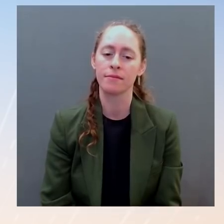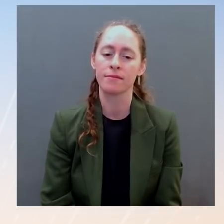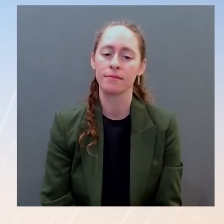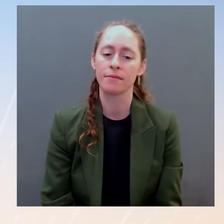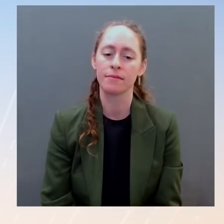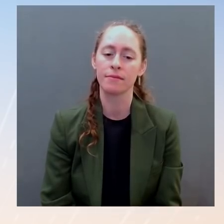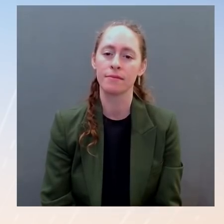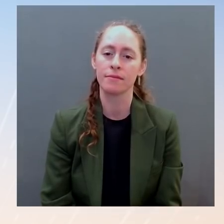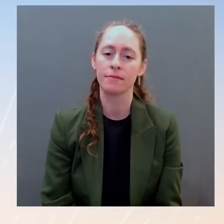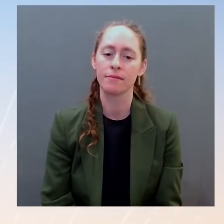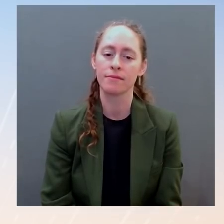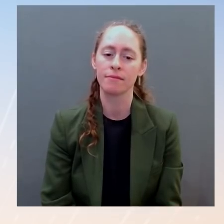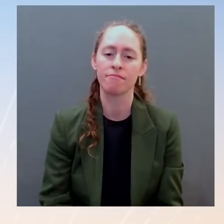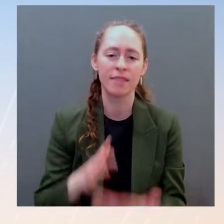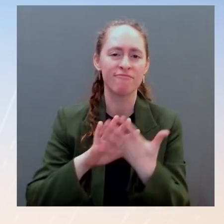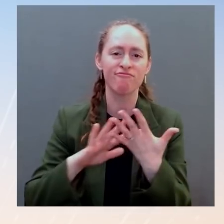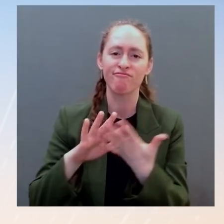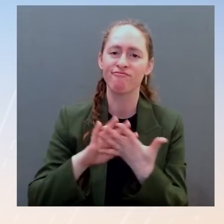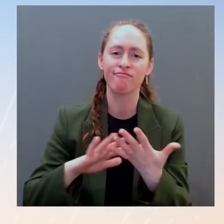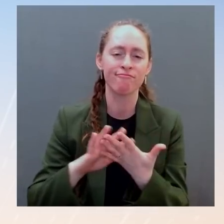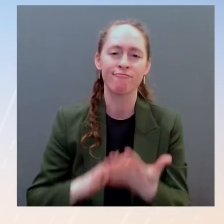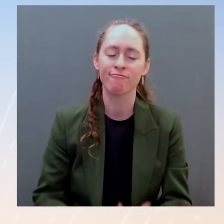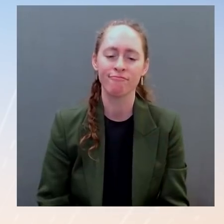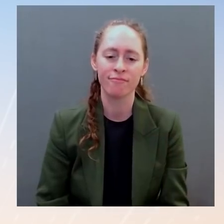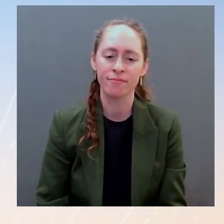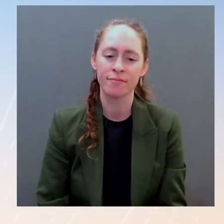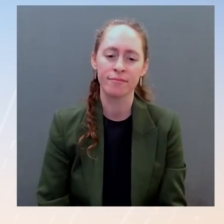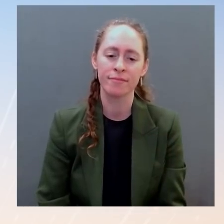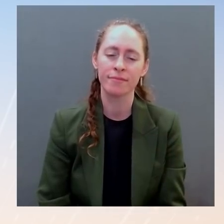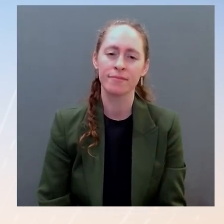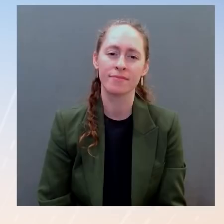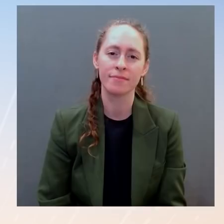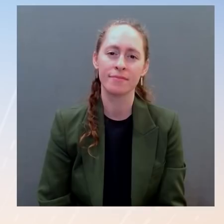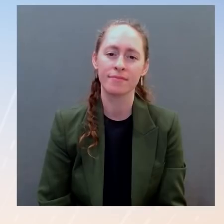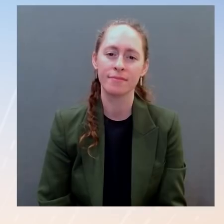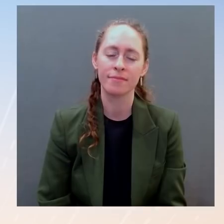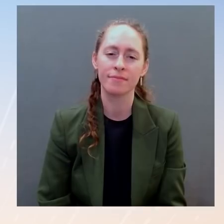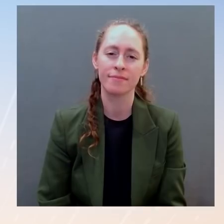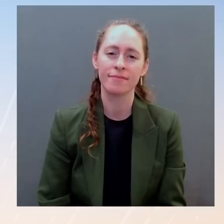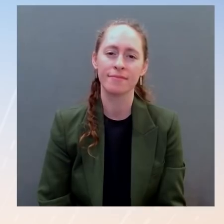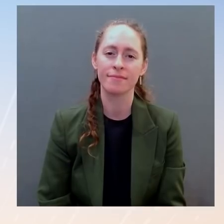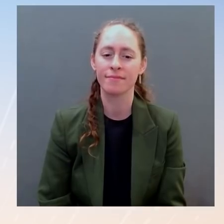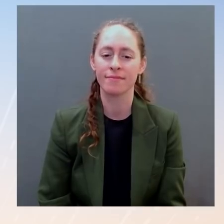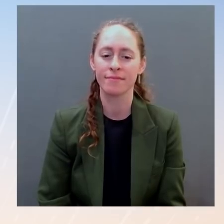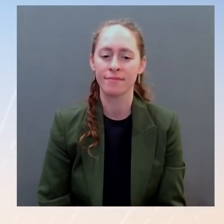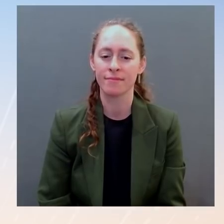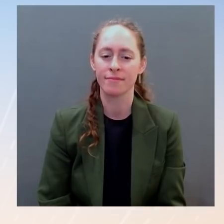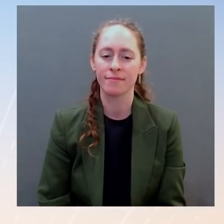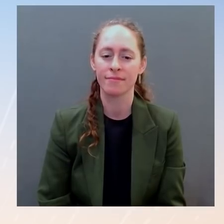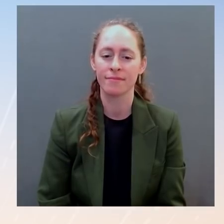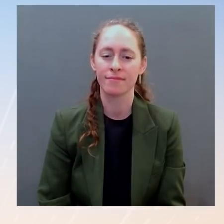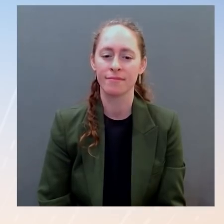We know that Moscow has been talking about this area possibly entering the conflict. It seemed -- it happened on a holiday